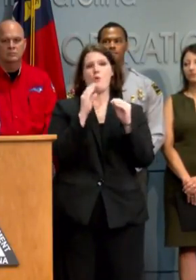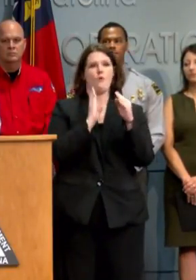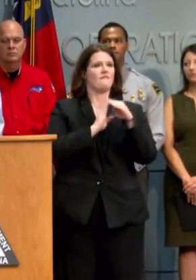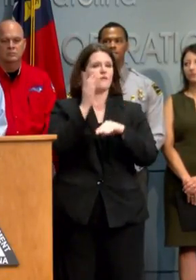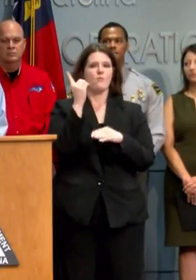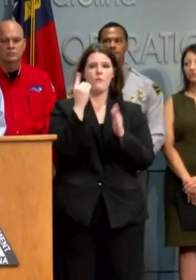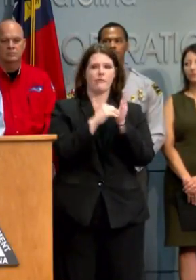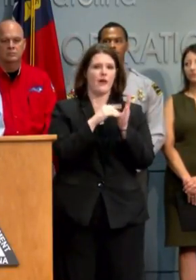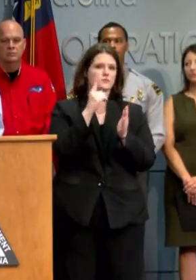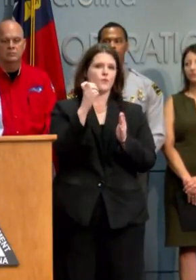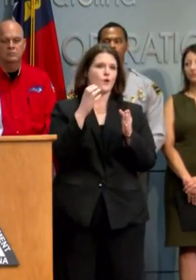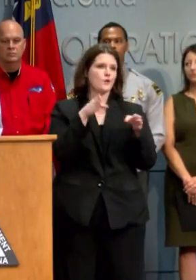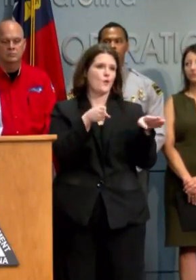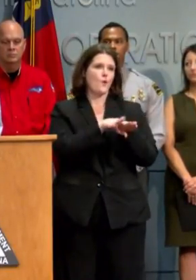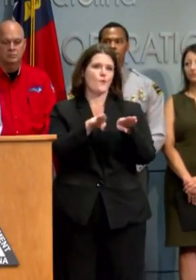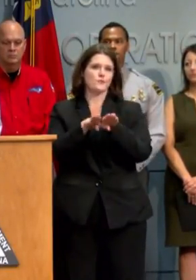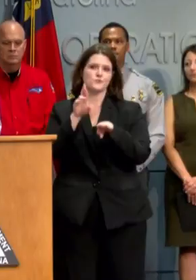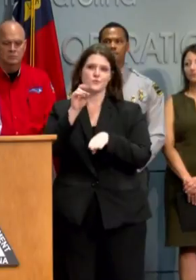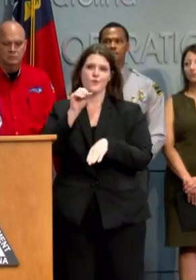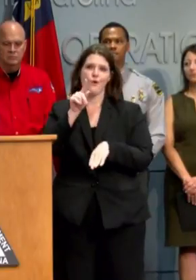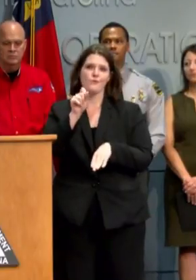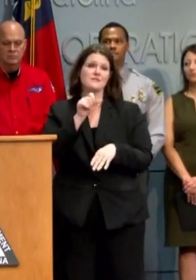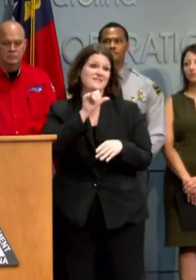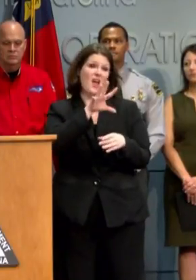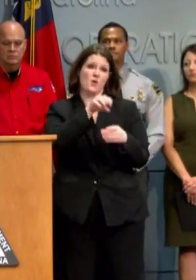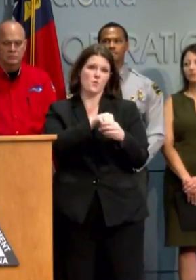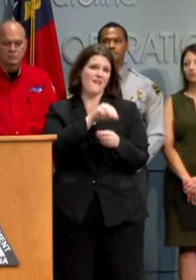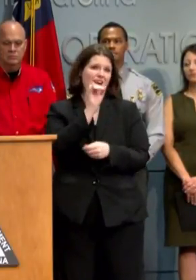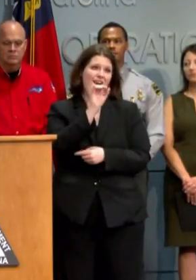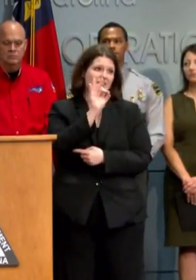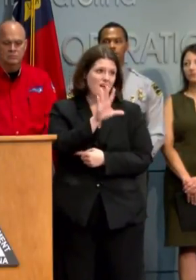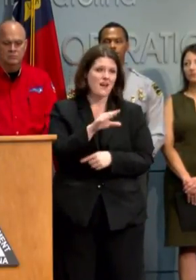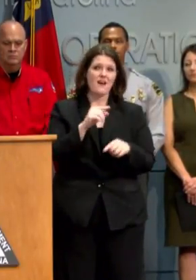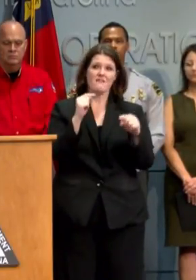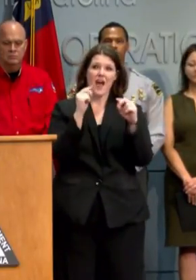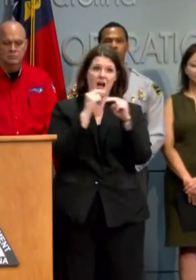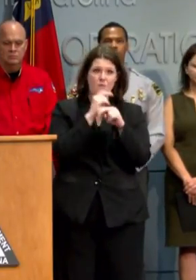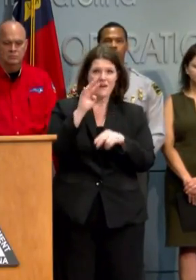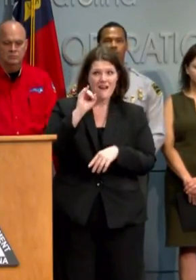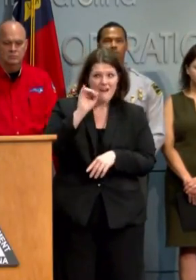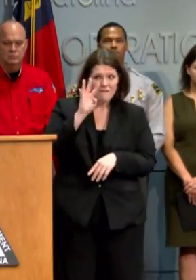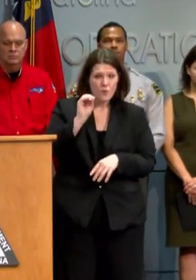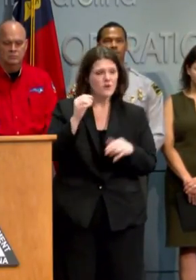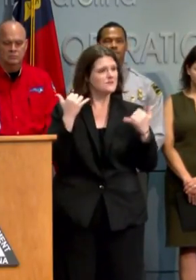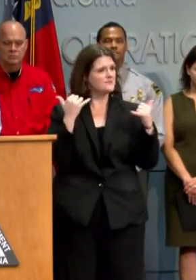WE KNOW NORTH CAROLINA FAMILIES AND FRIENDS OF THE VICTIMS ARE SUFFERING AND WE EXTEND OUR DEEPEST SYMPATHIES TO THEM. THERE ARE MORE THAN 1100 ROAD